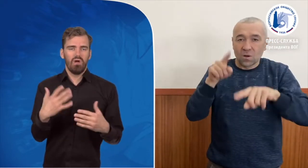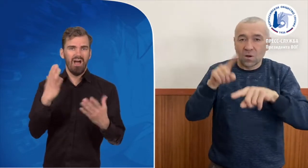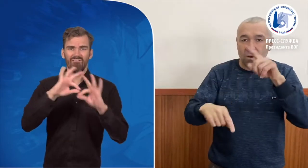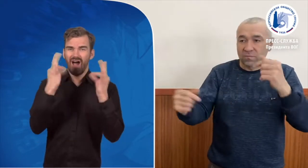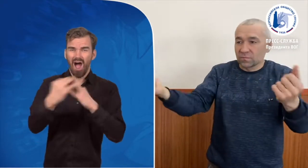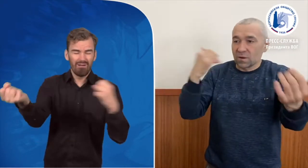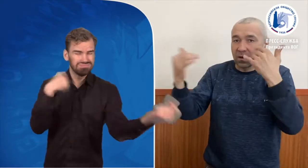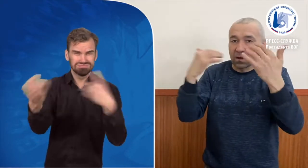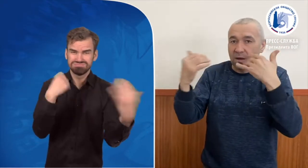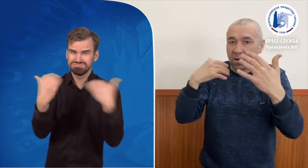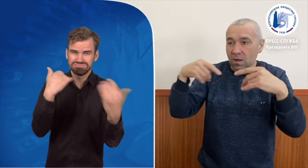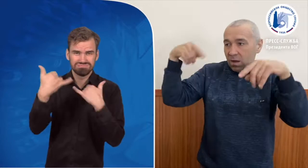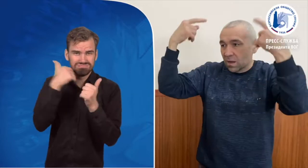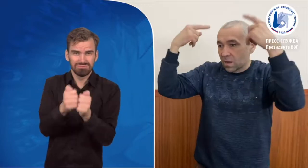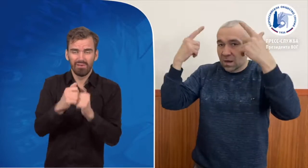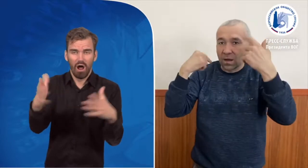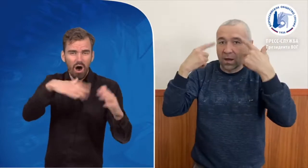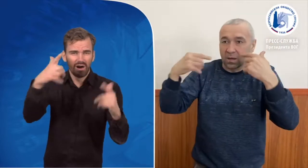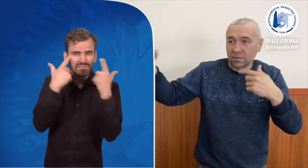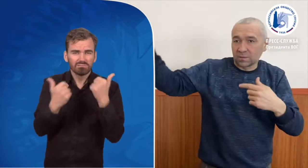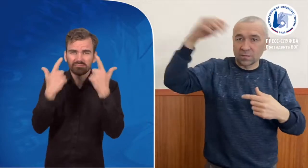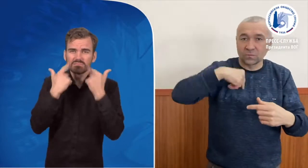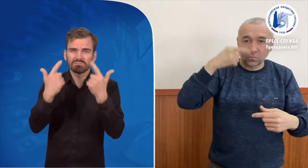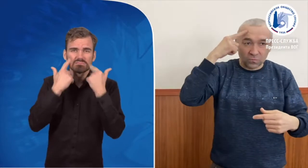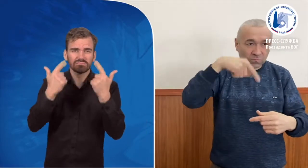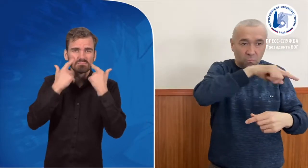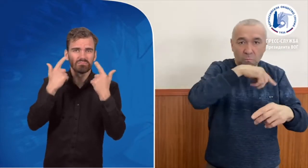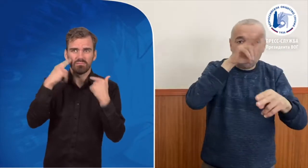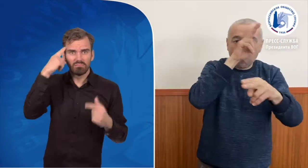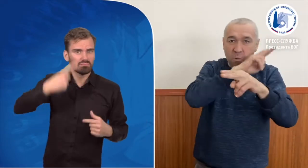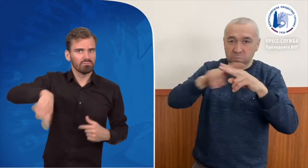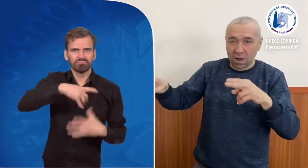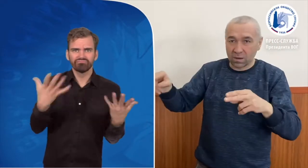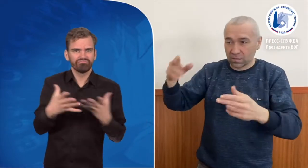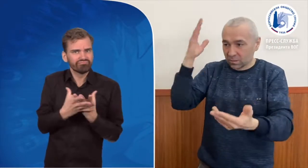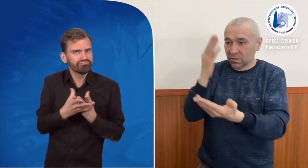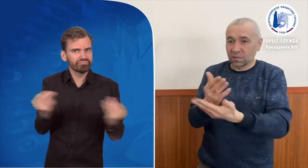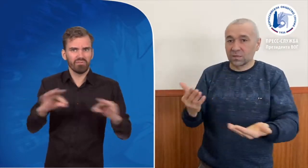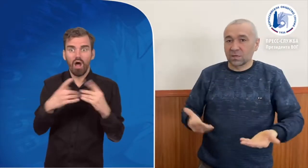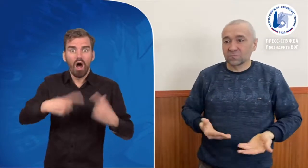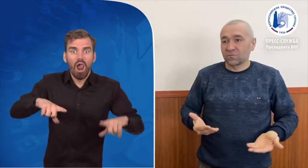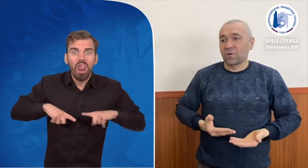freezing cold. In general, we did all we could to survive. And here, on a soft bed, I was finally able to rest normally, sleep well.